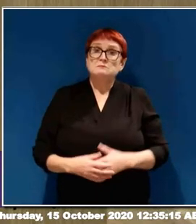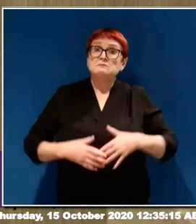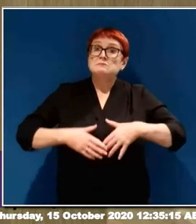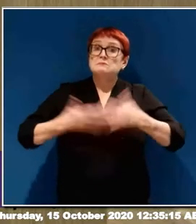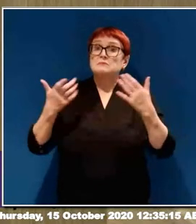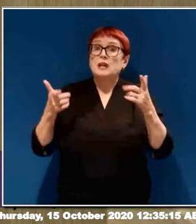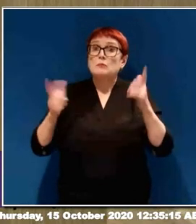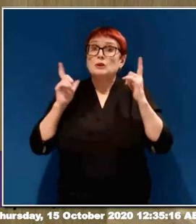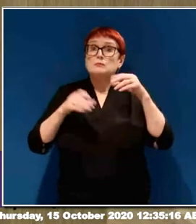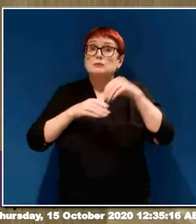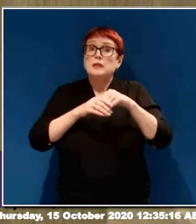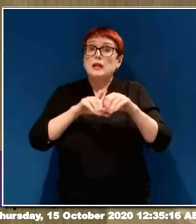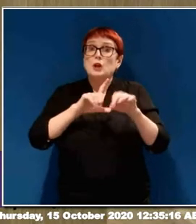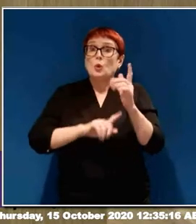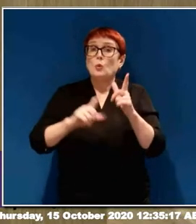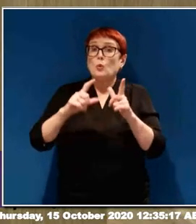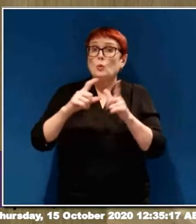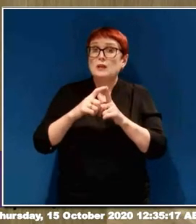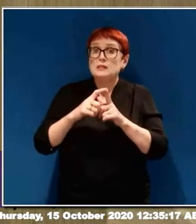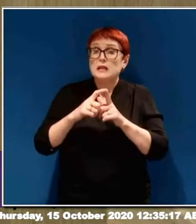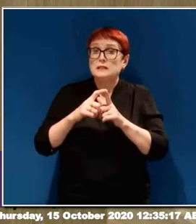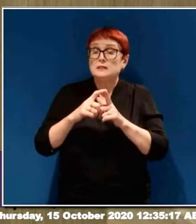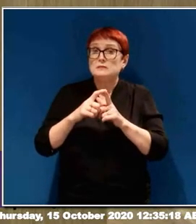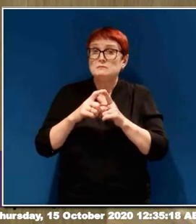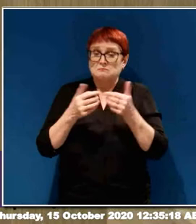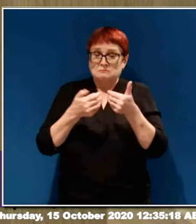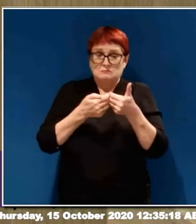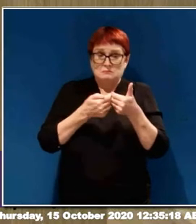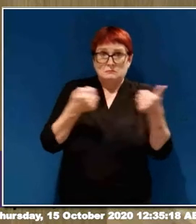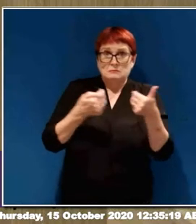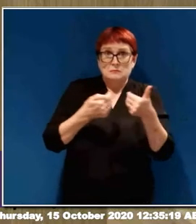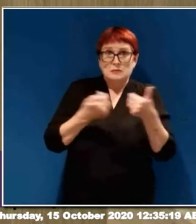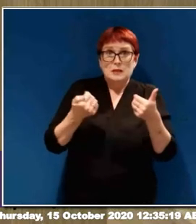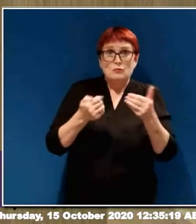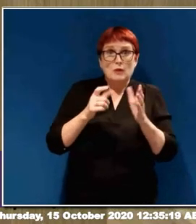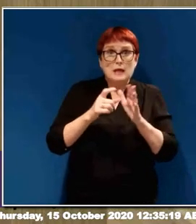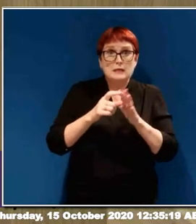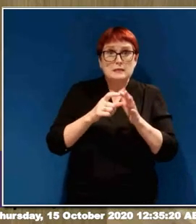key data sets for all students and analyse the performance